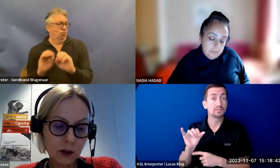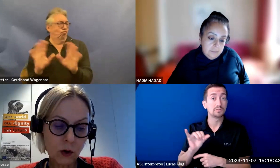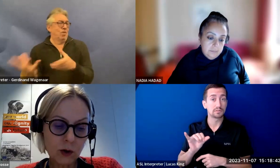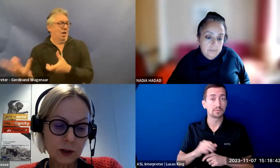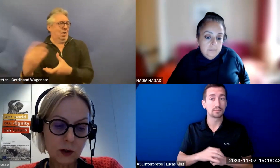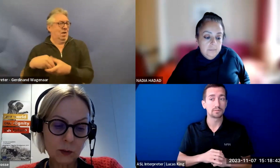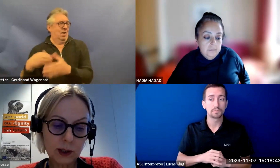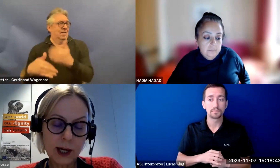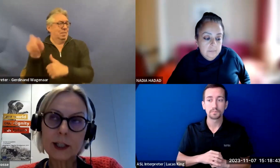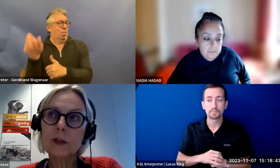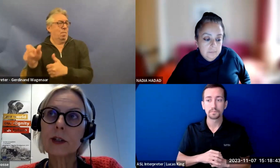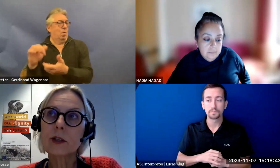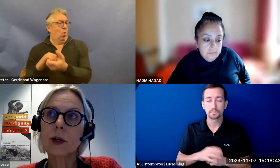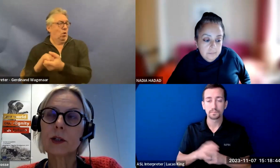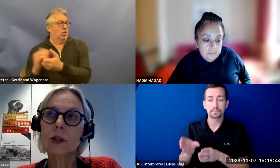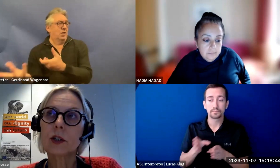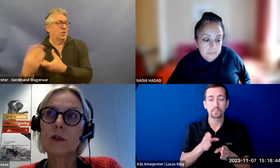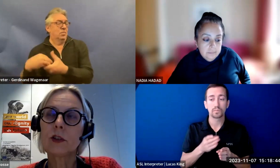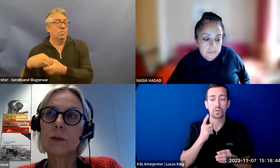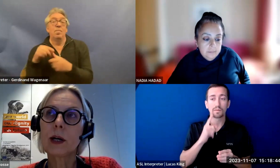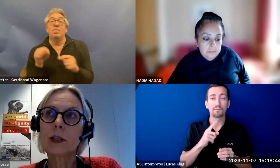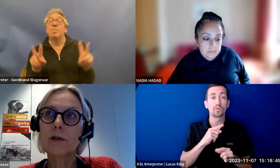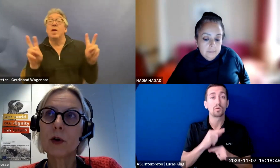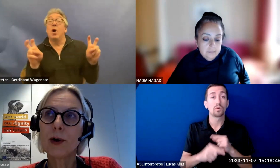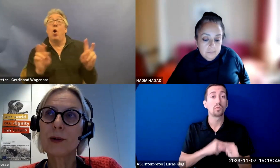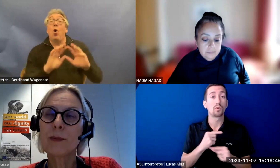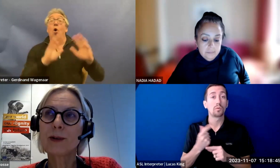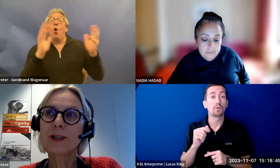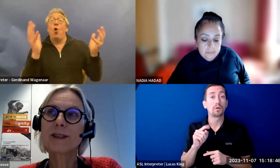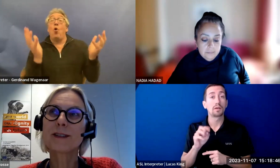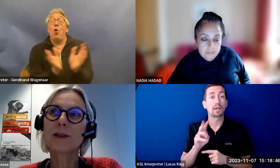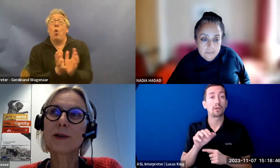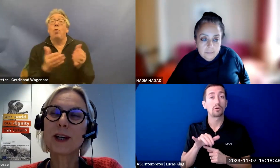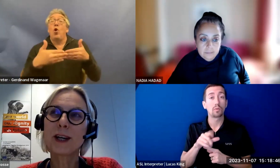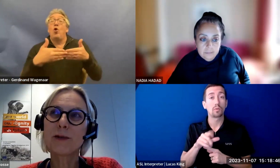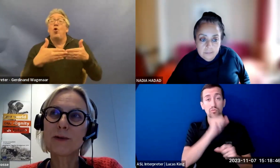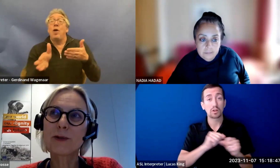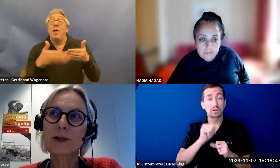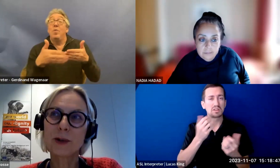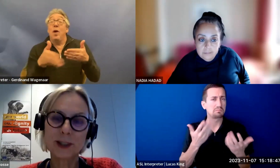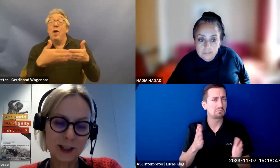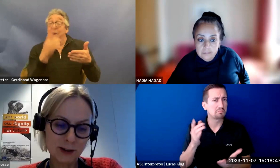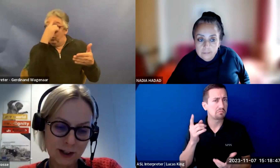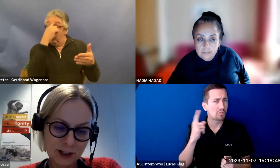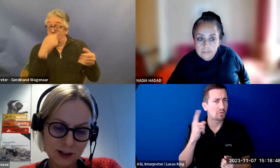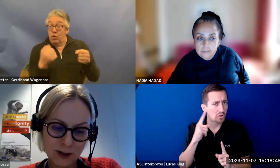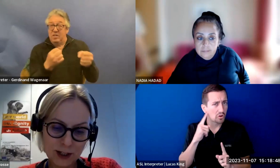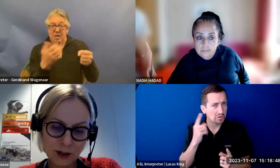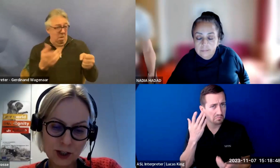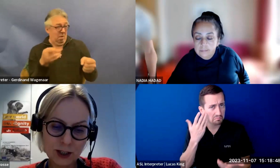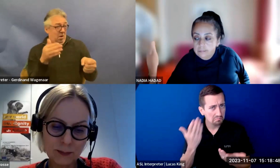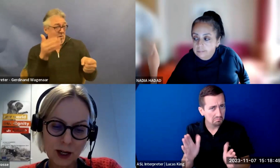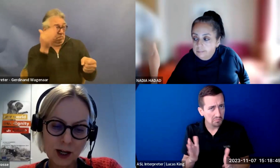Then, on the global gate, the strategy you might have heard about, EU Connectivity Strategy.